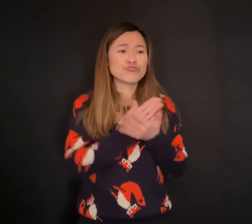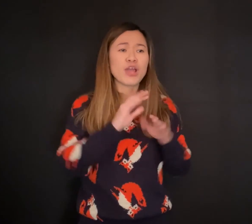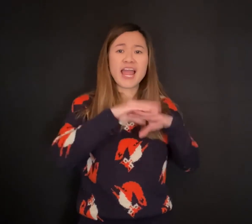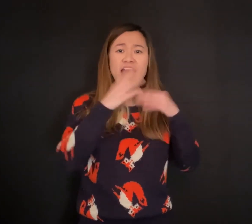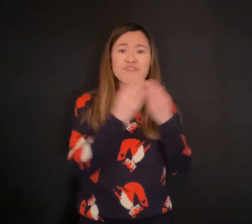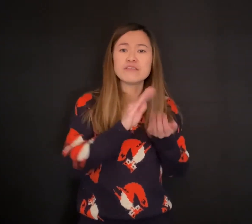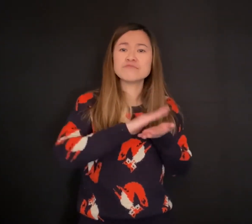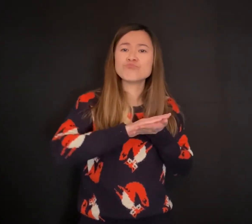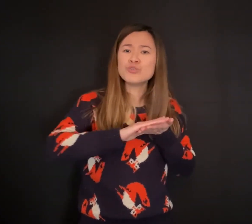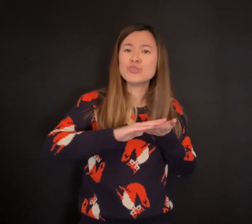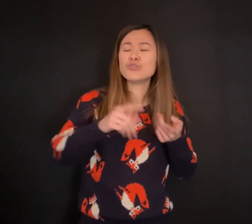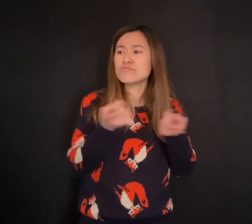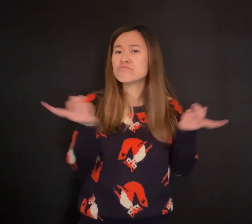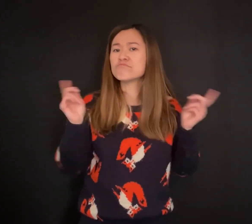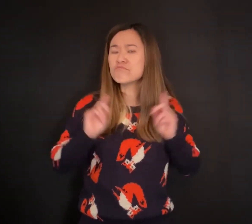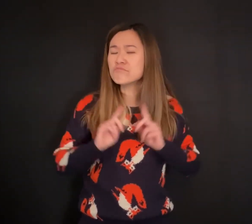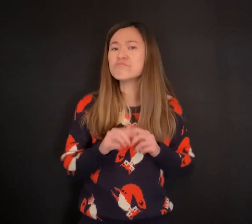Make sure that everything is smooth around us.